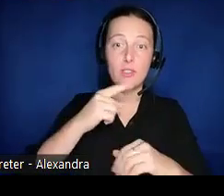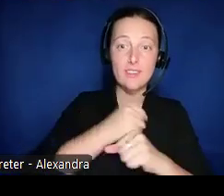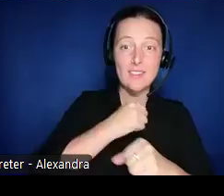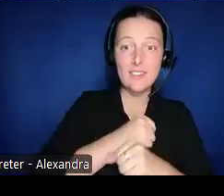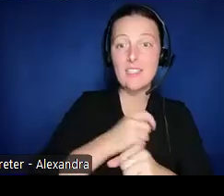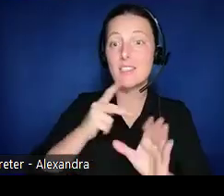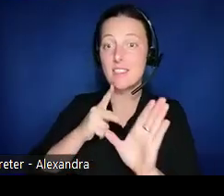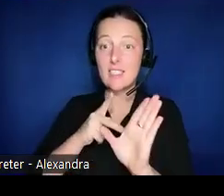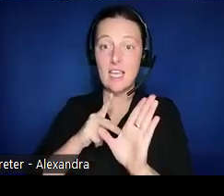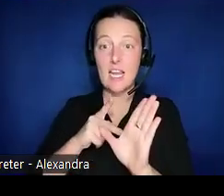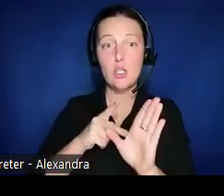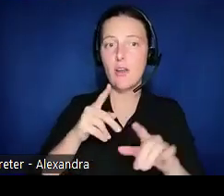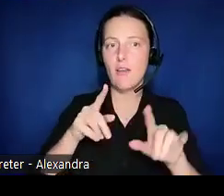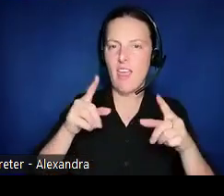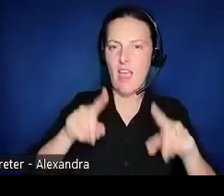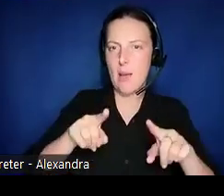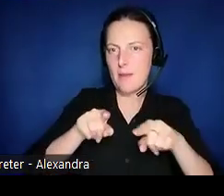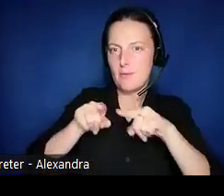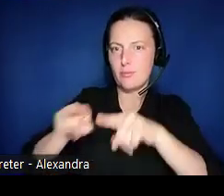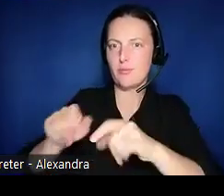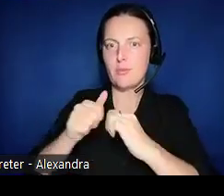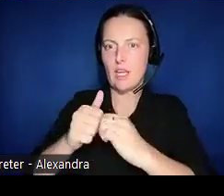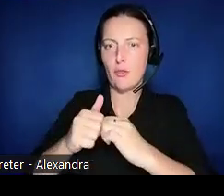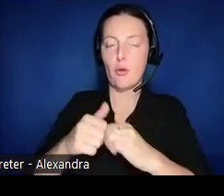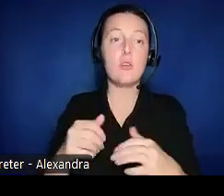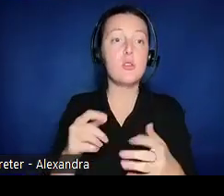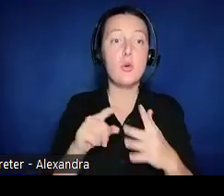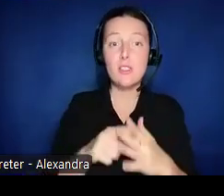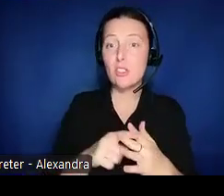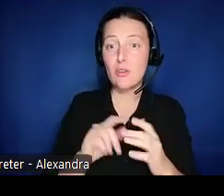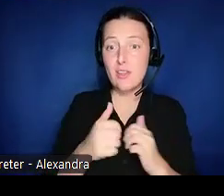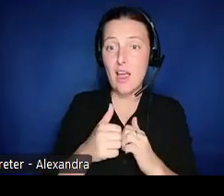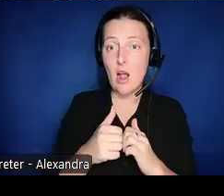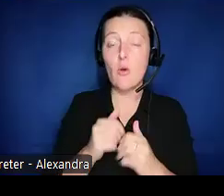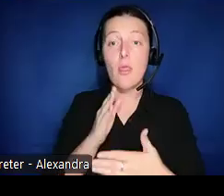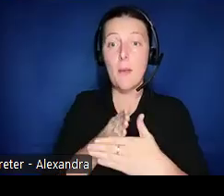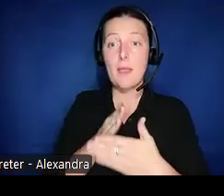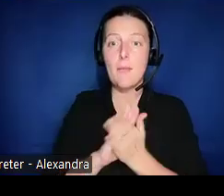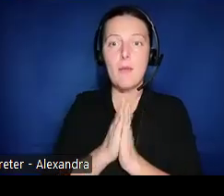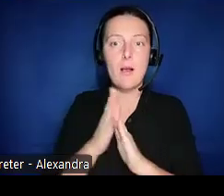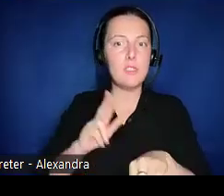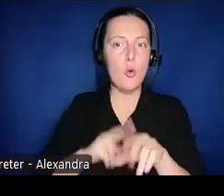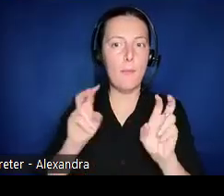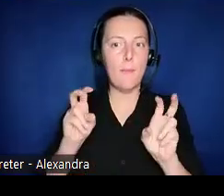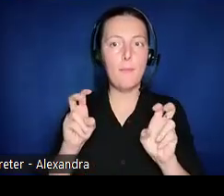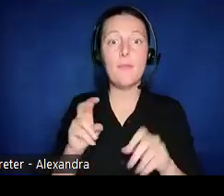all begins when we treat the mean as the norm. The mean begins as truth. Then the mean becomes norm.